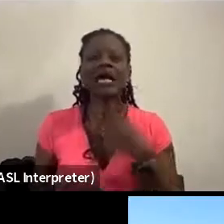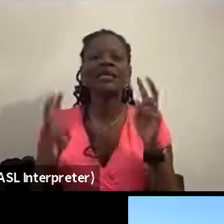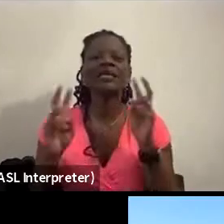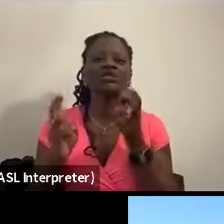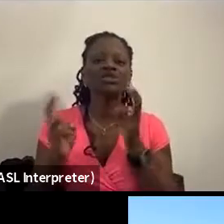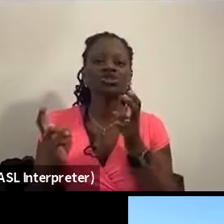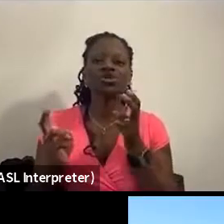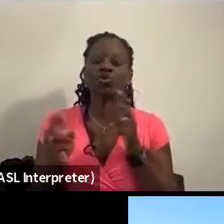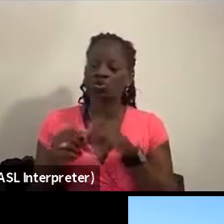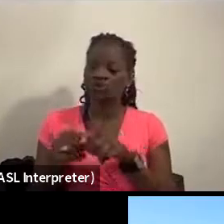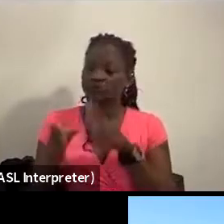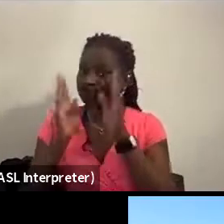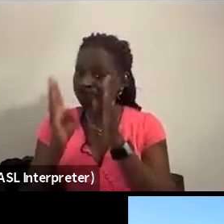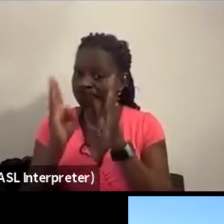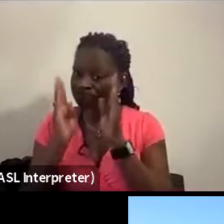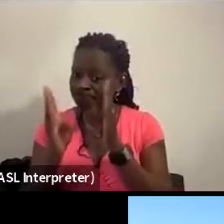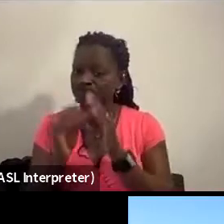In many ways, the